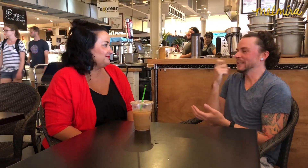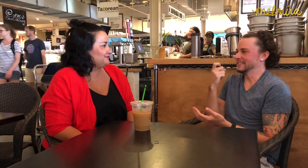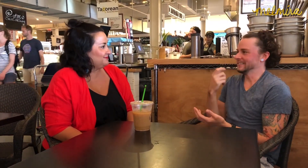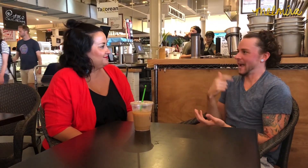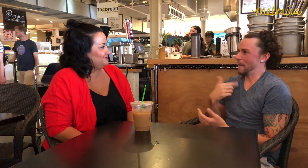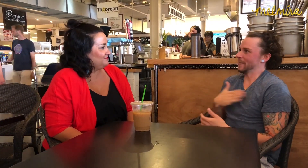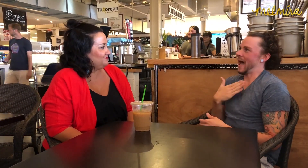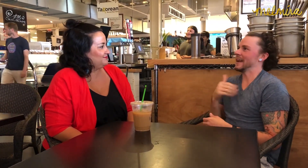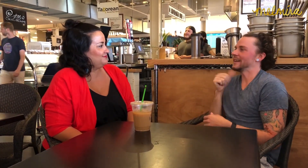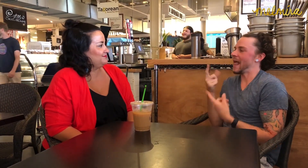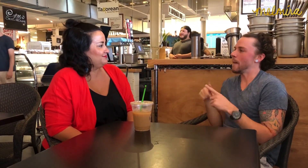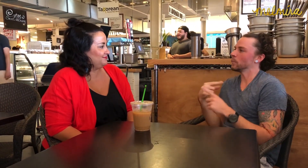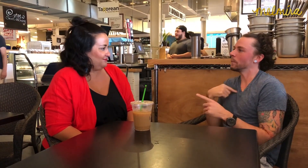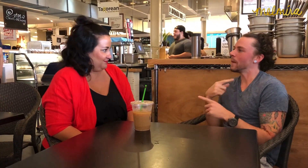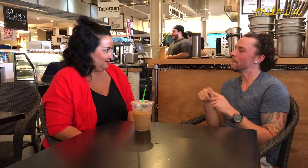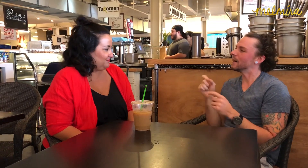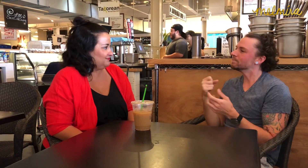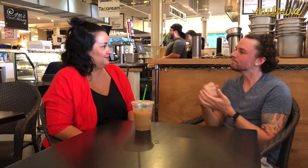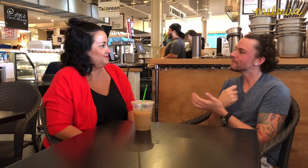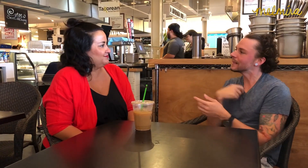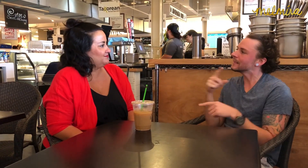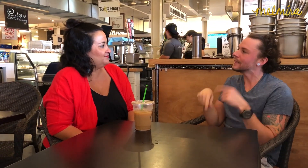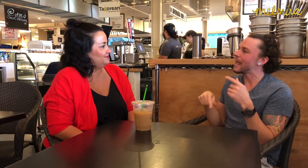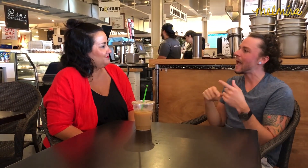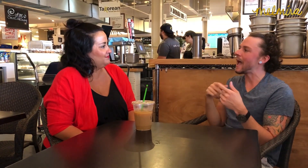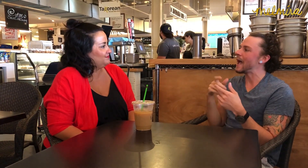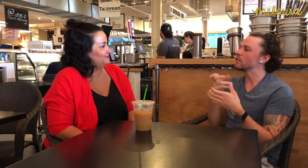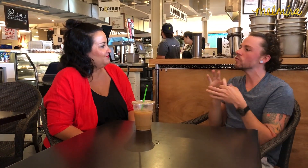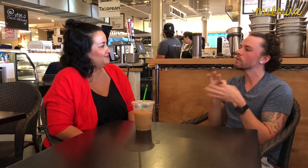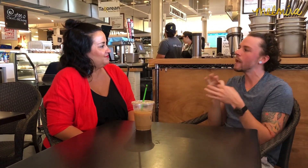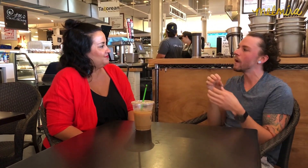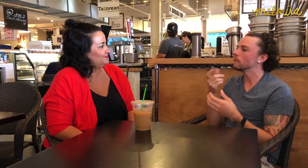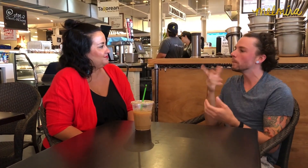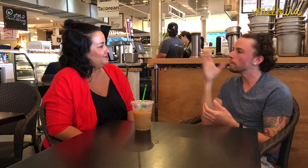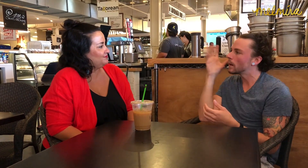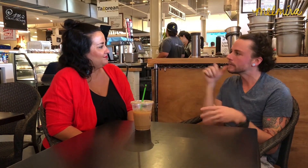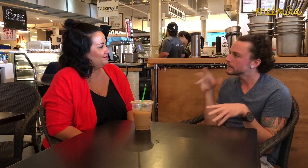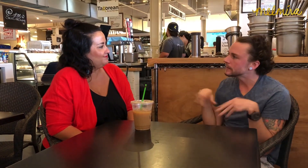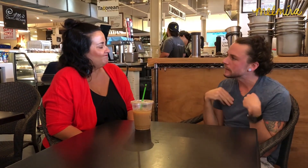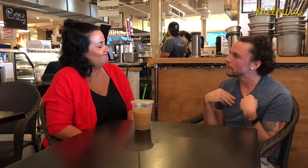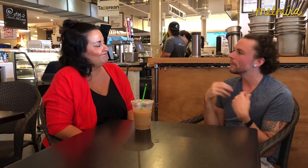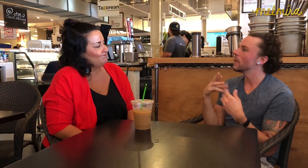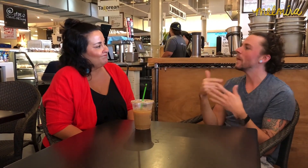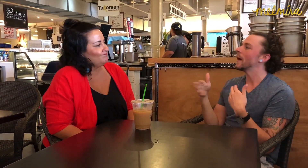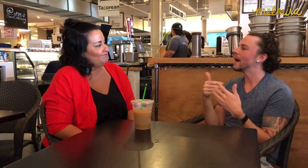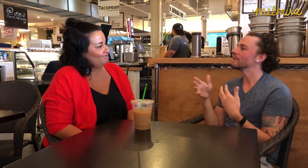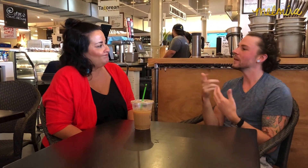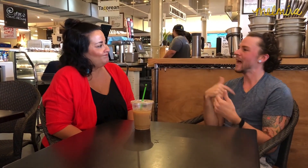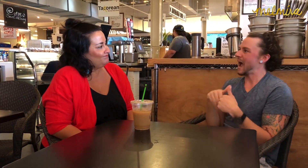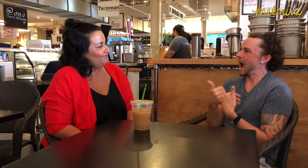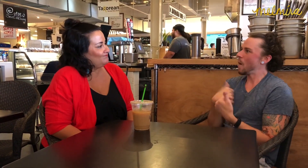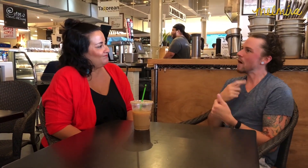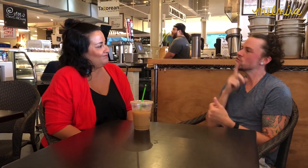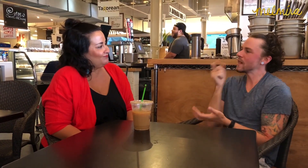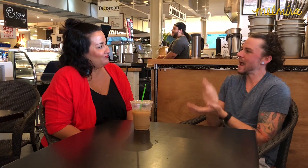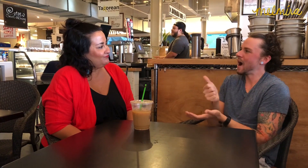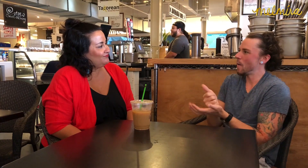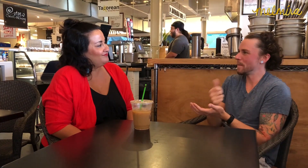I had one thing they don't have, I shouldn't complain about this, but I'm not able to relate to people whose parents aren't accepting of them.